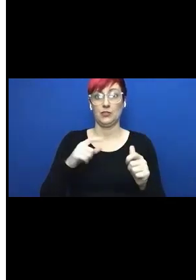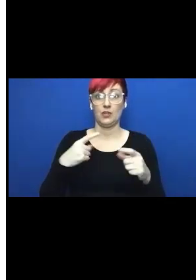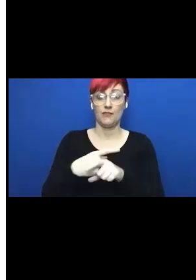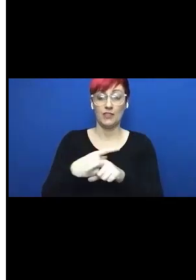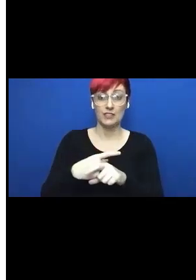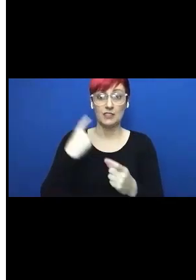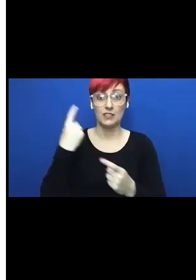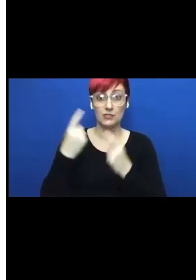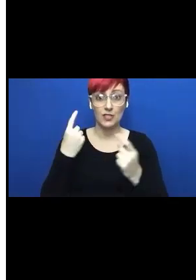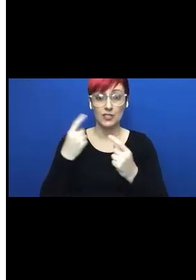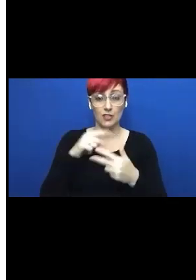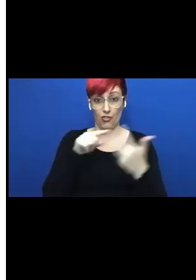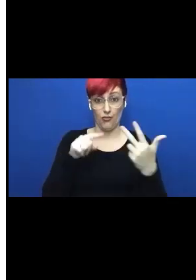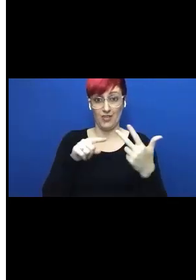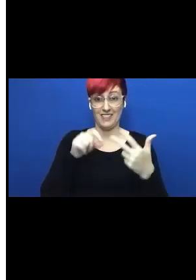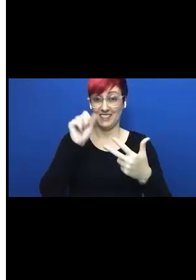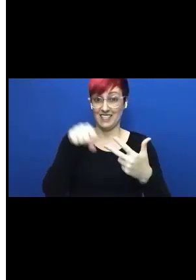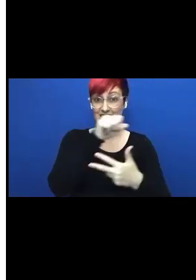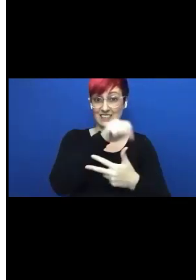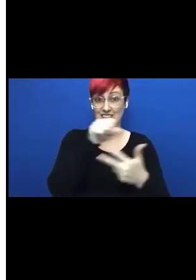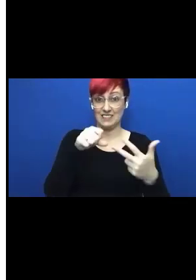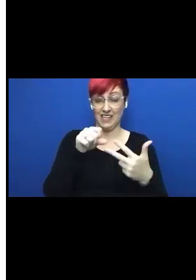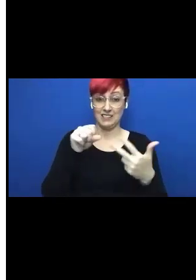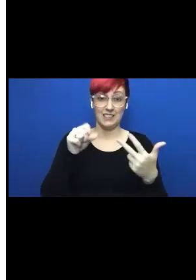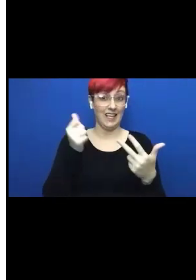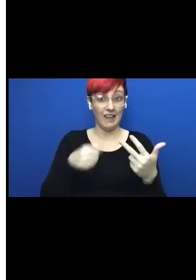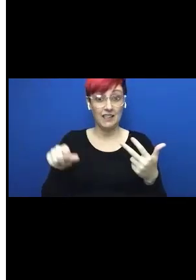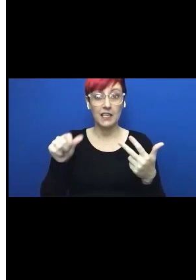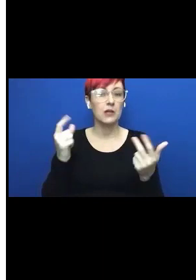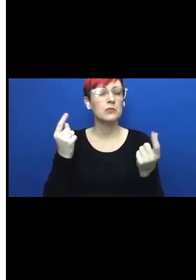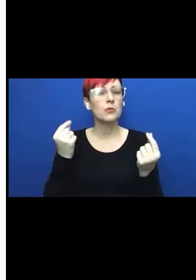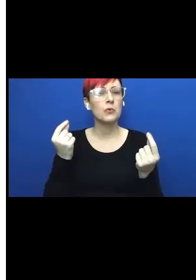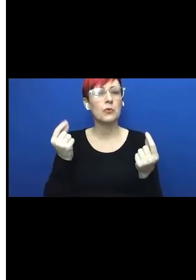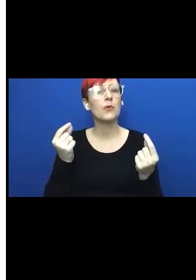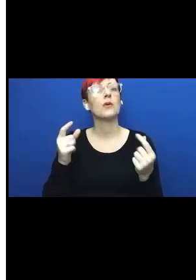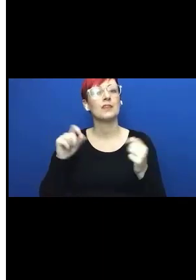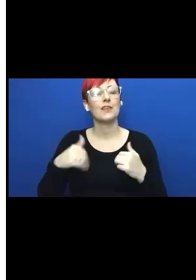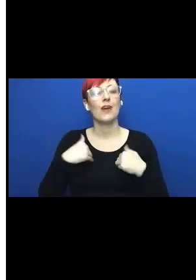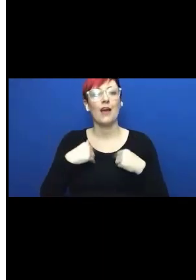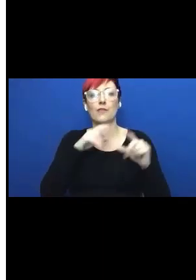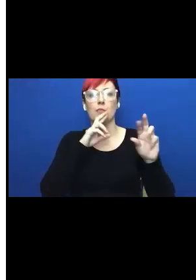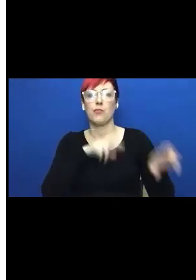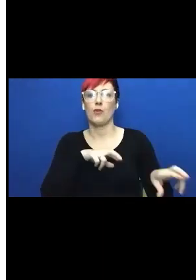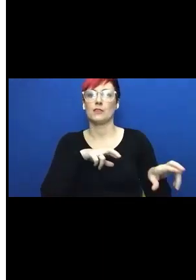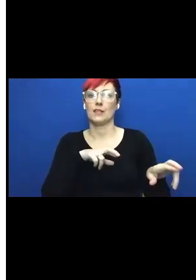for our recipients, or our applicants. We want to have them reported. That's the standard.